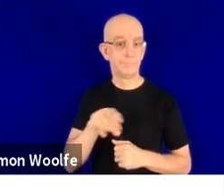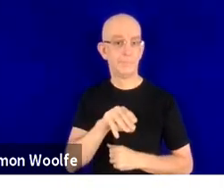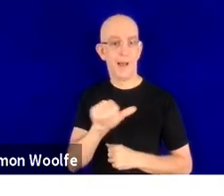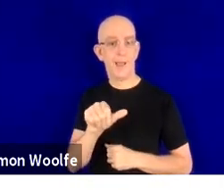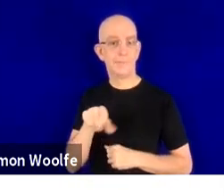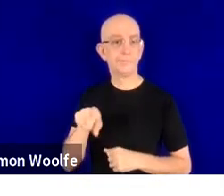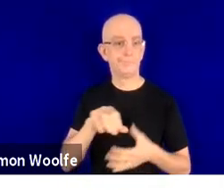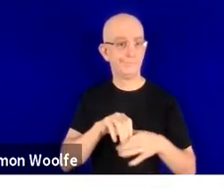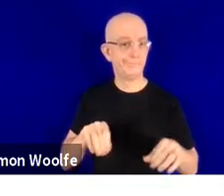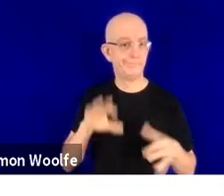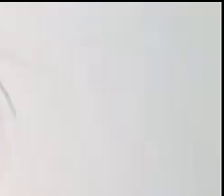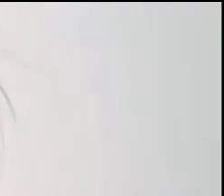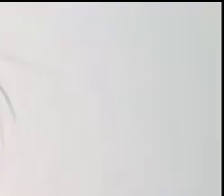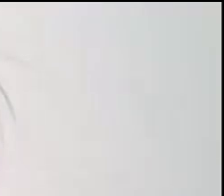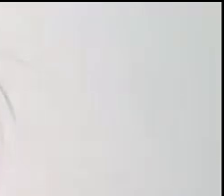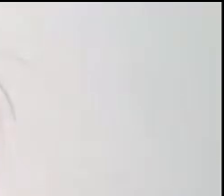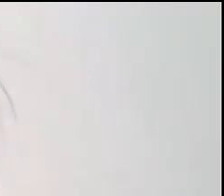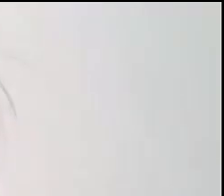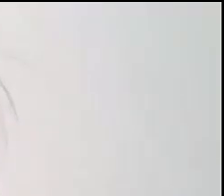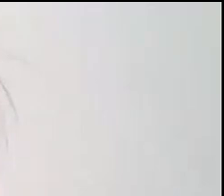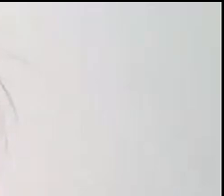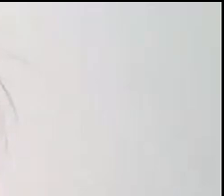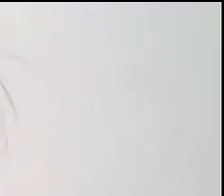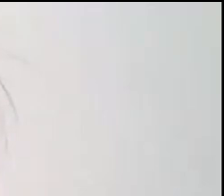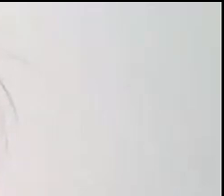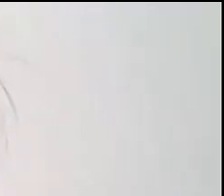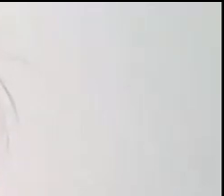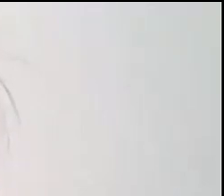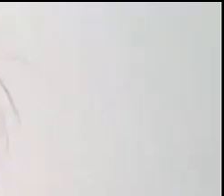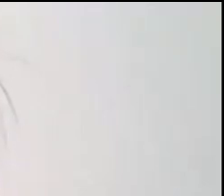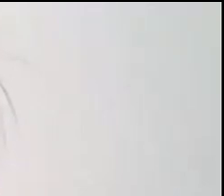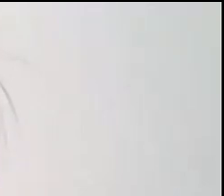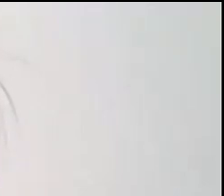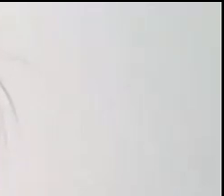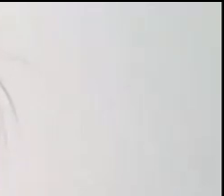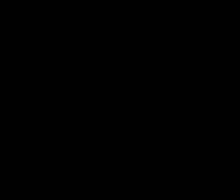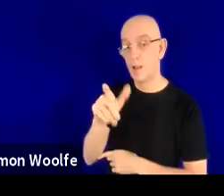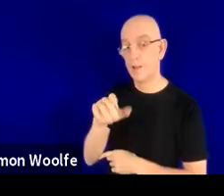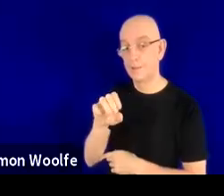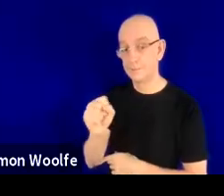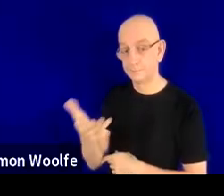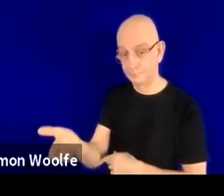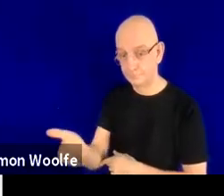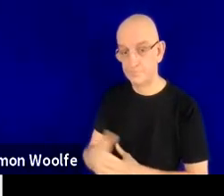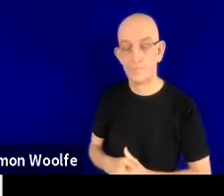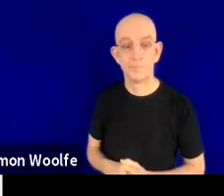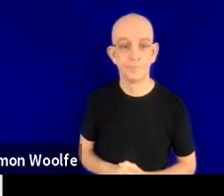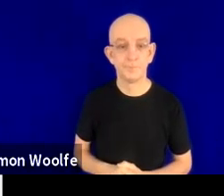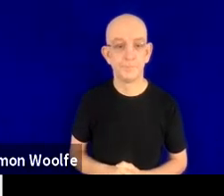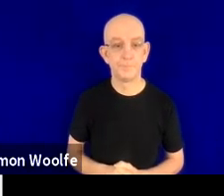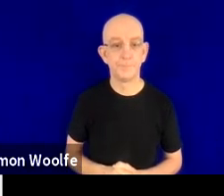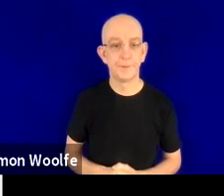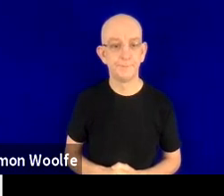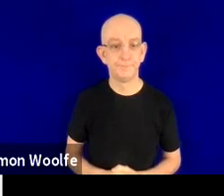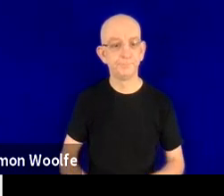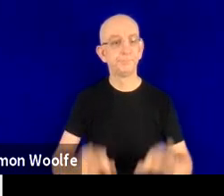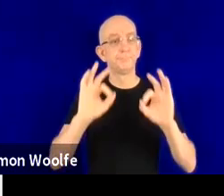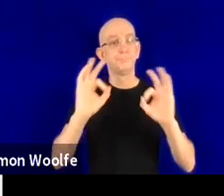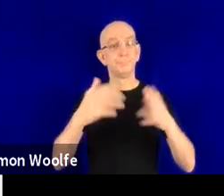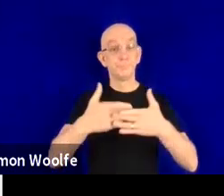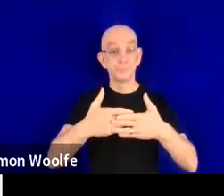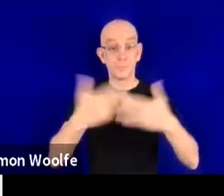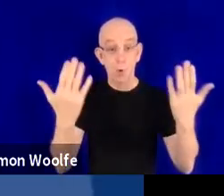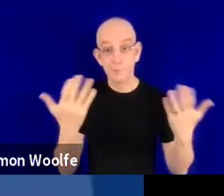Hello. Good morning. Good afternoon. Good evening to everyone. Great